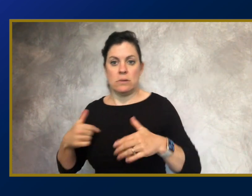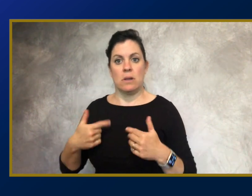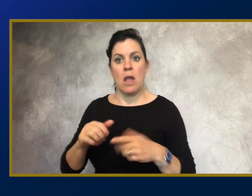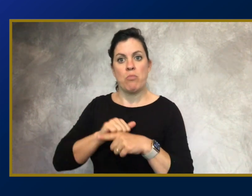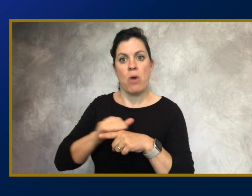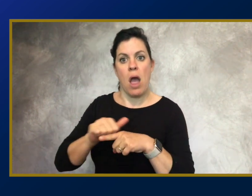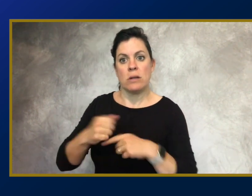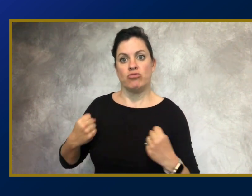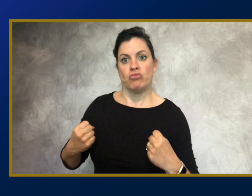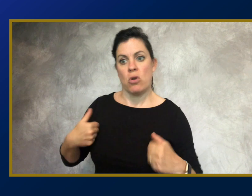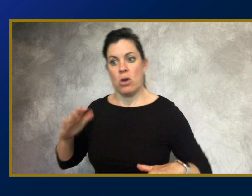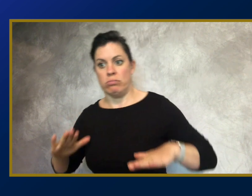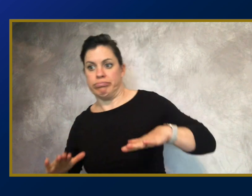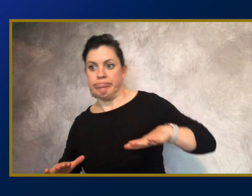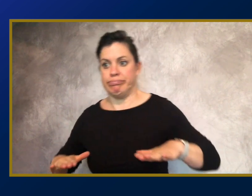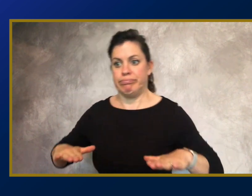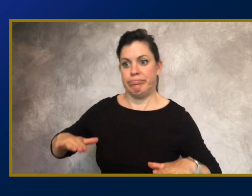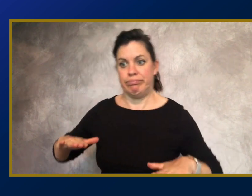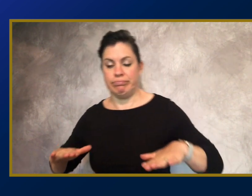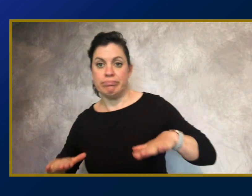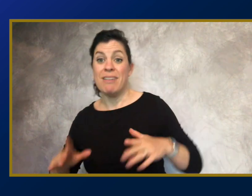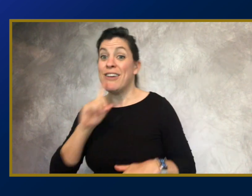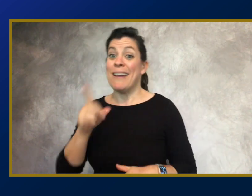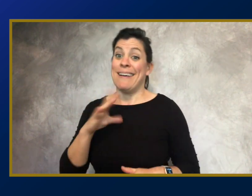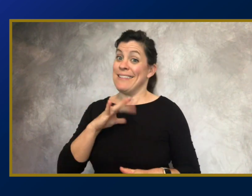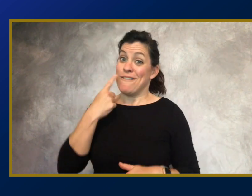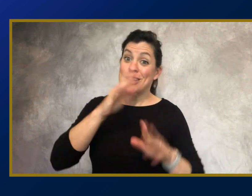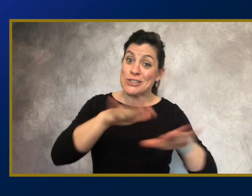it little balance challenges. Great thing to do and actually it's great for adults too.